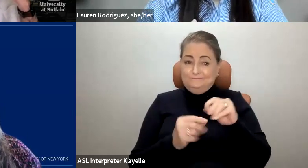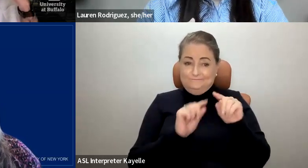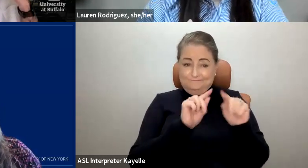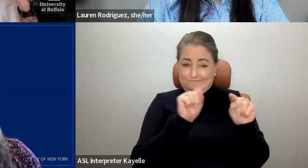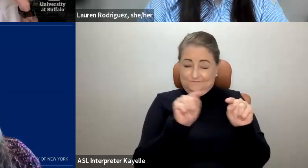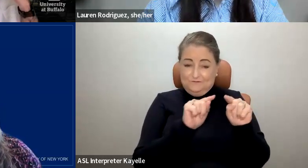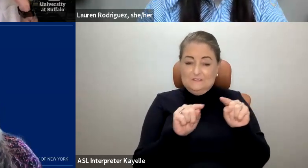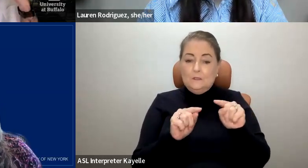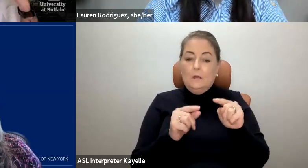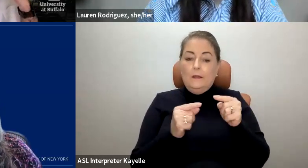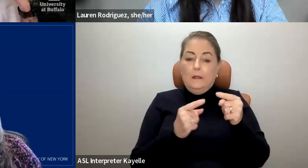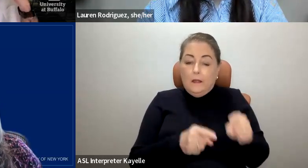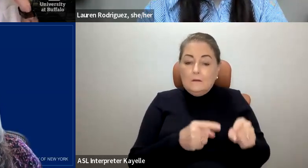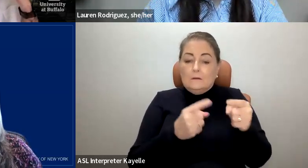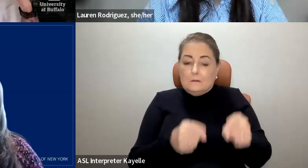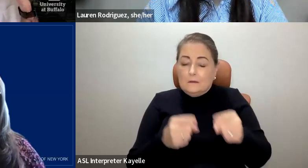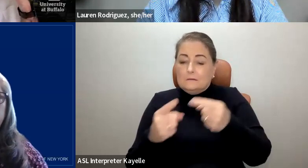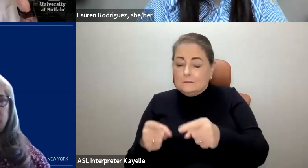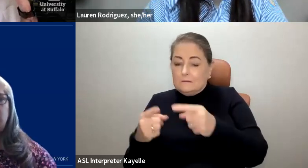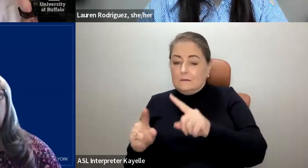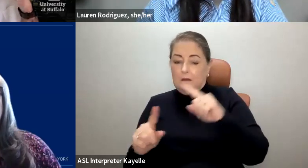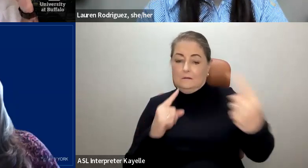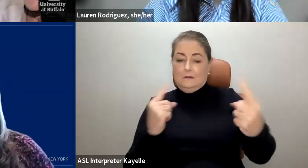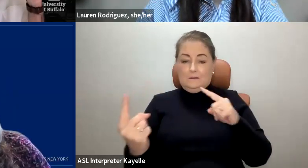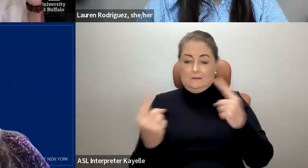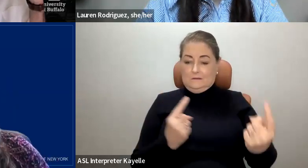instances. And so even though you'll see a lot of a lot of